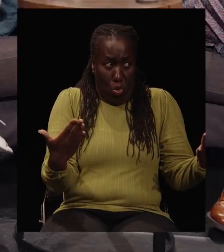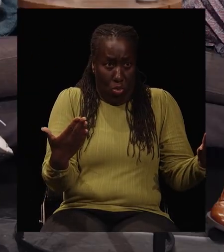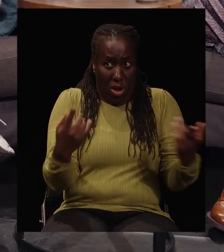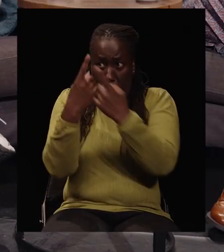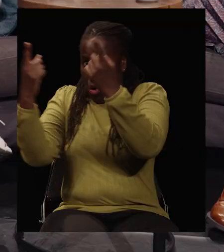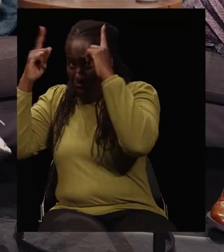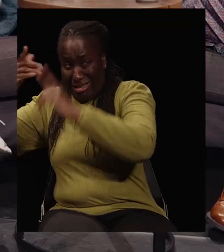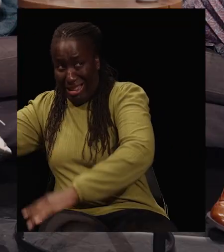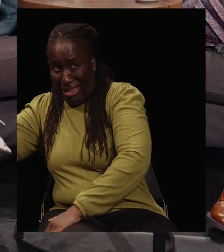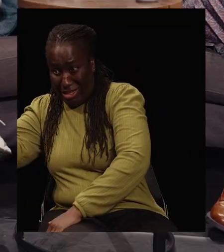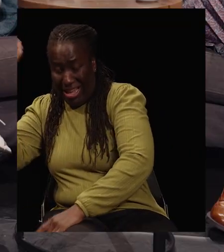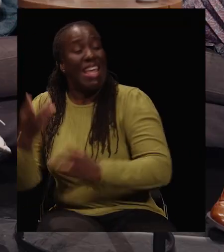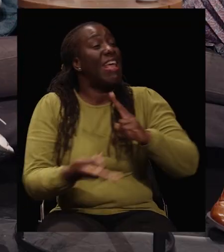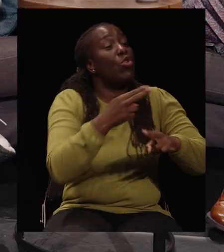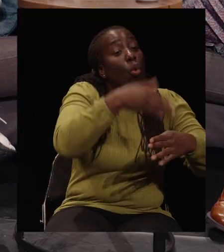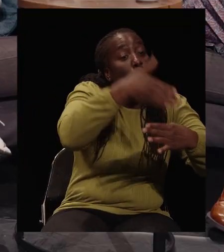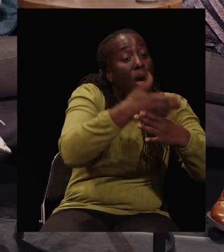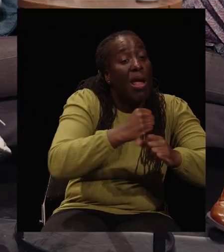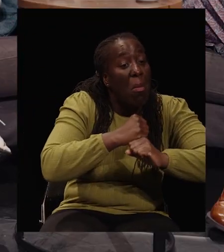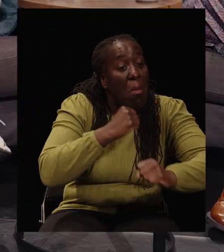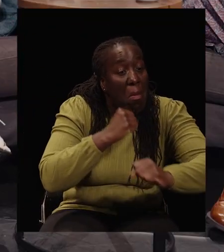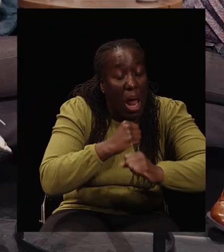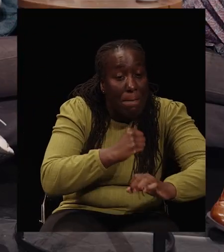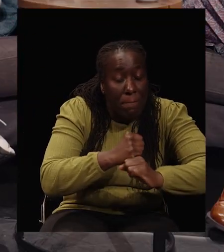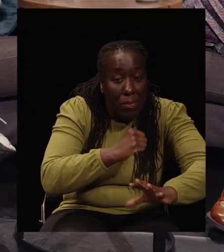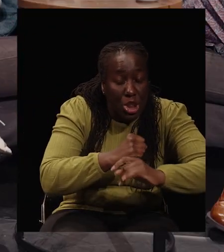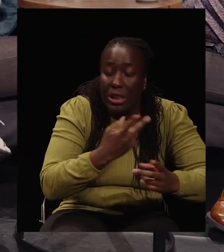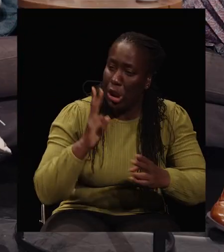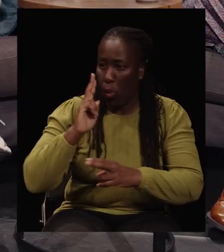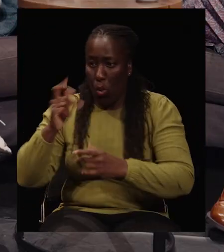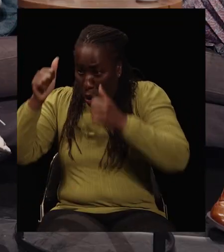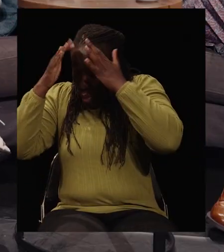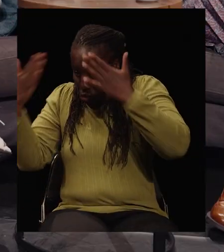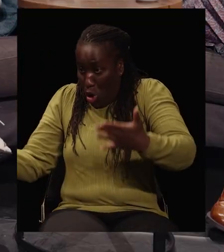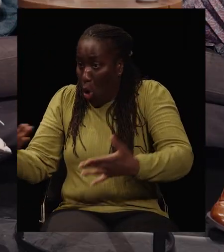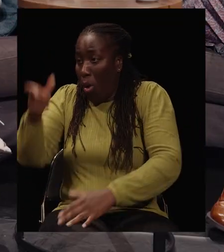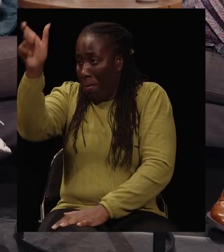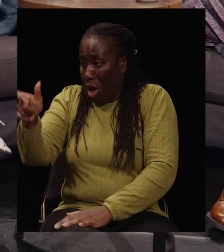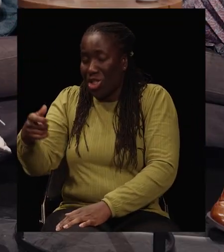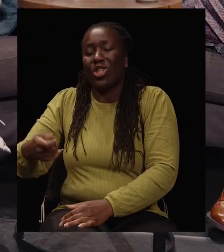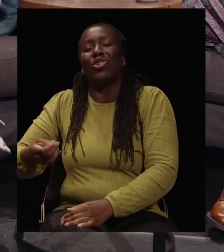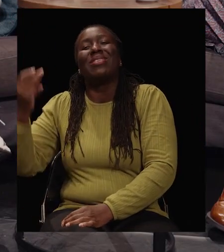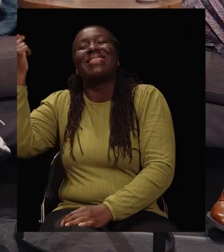And if you are working in publishing, you're probably not gonna know someone that's working as a taxi driver. And so there's distinct worlds,